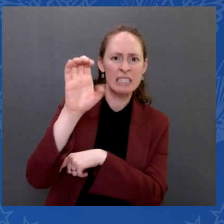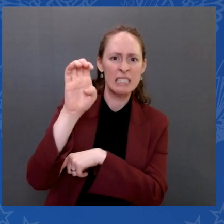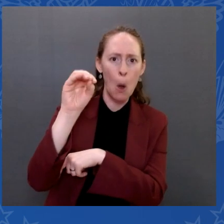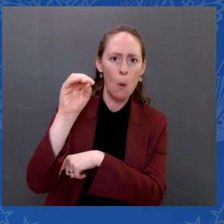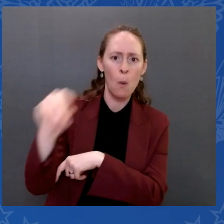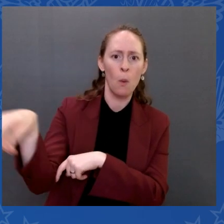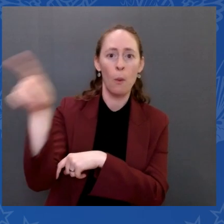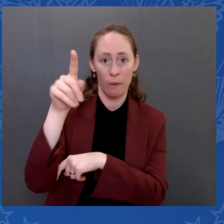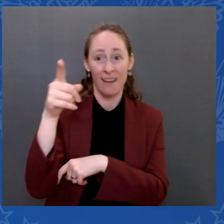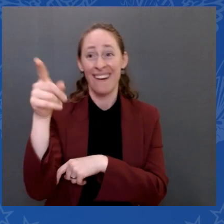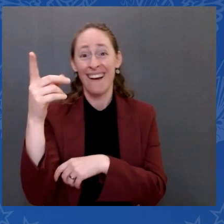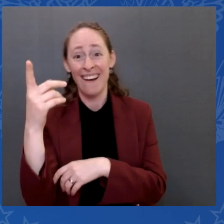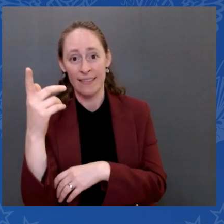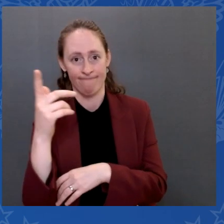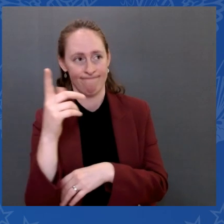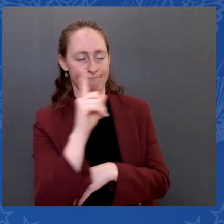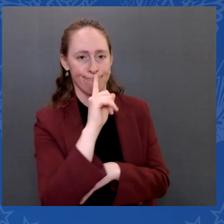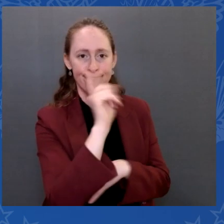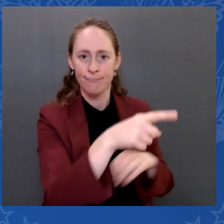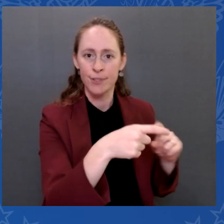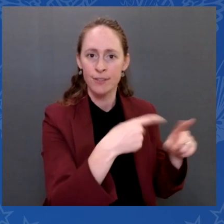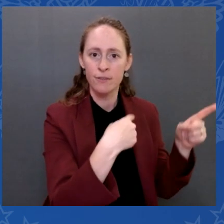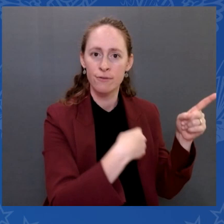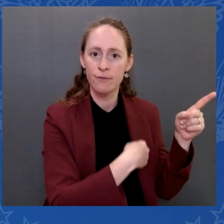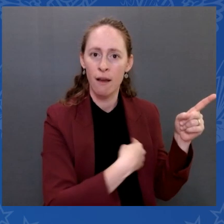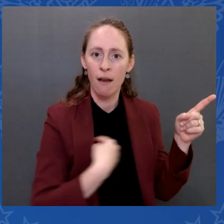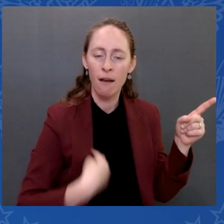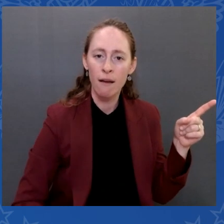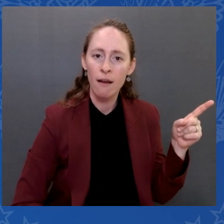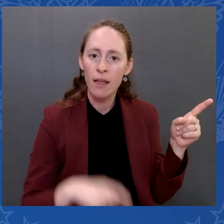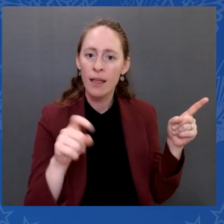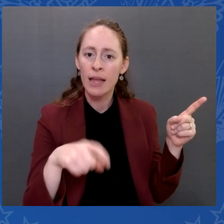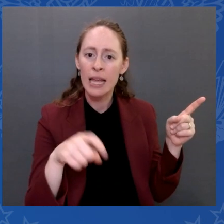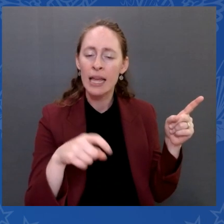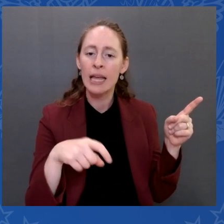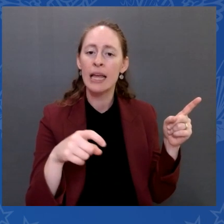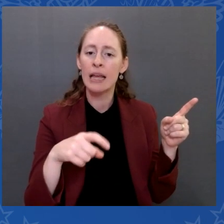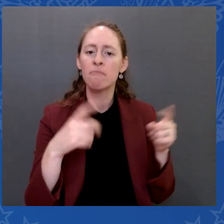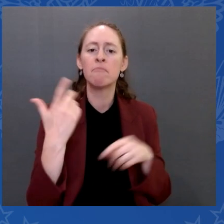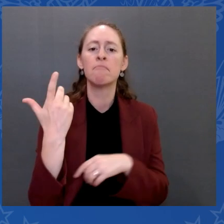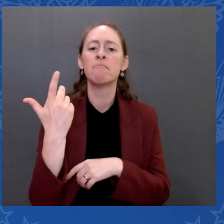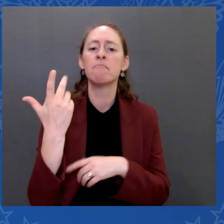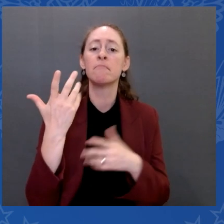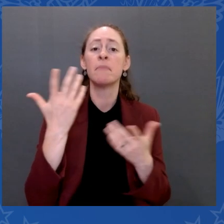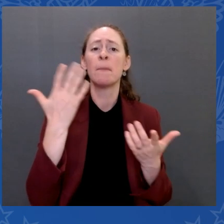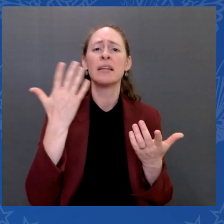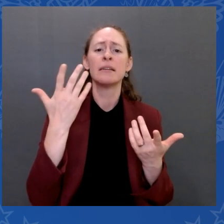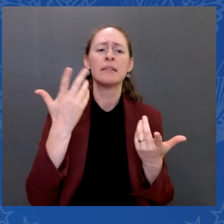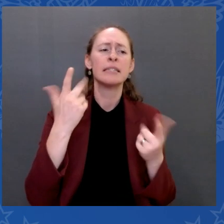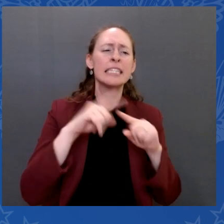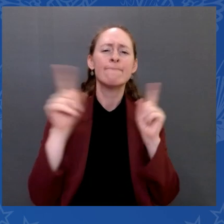the larger chips that are necessary for medical devices, aircraft, industrial machines, et cetera.